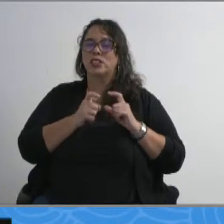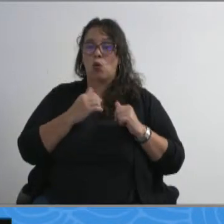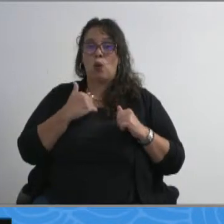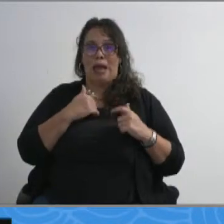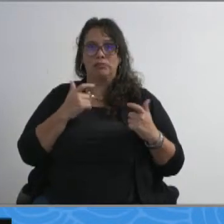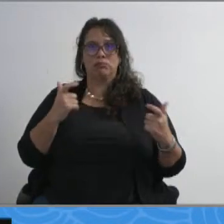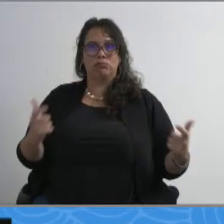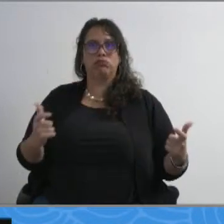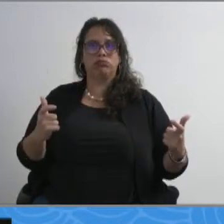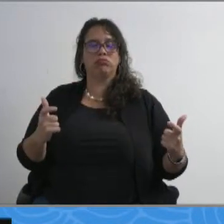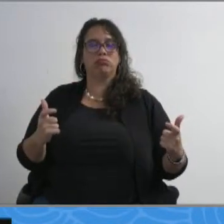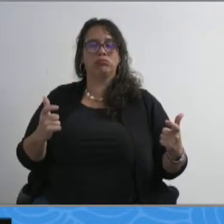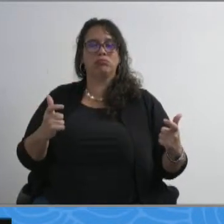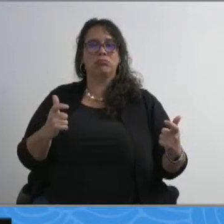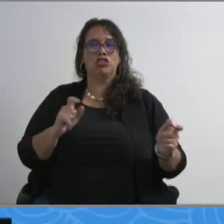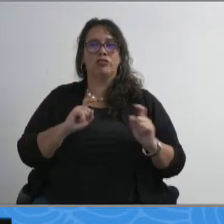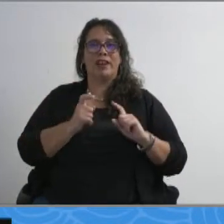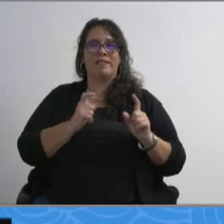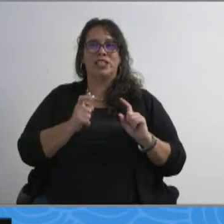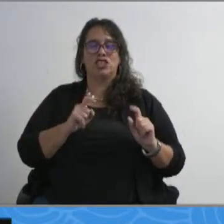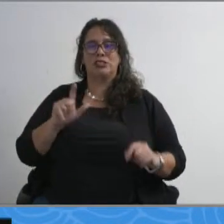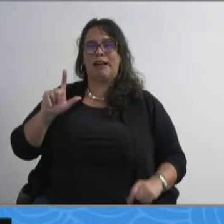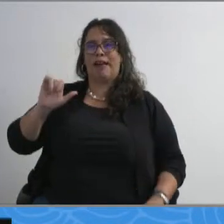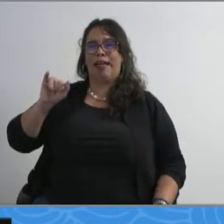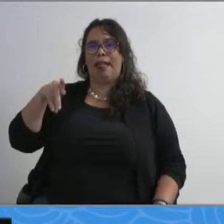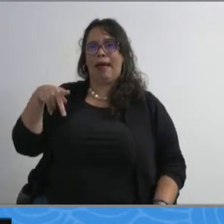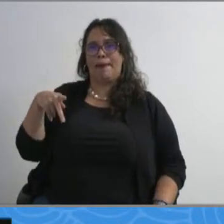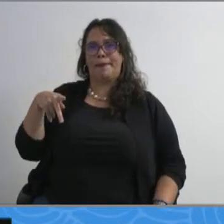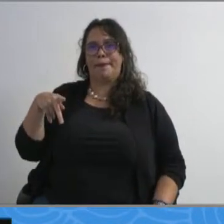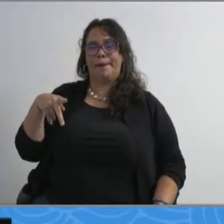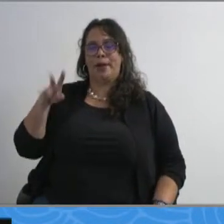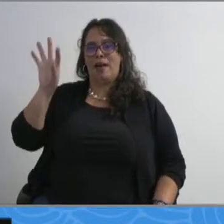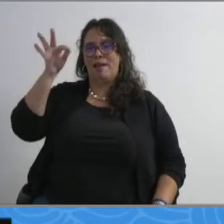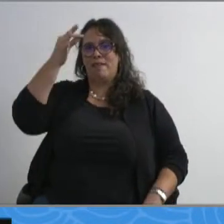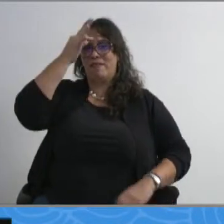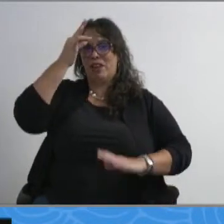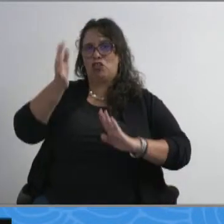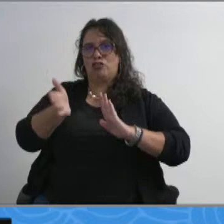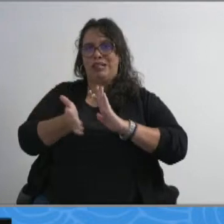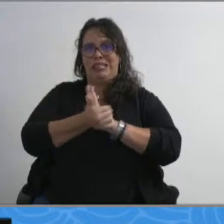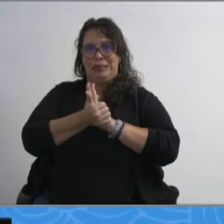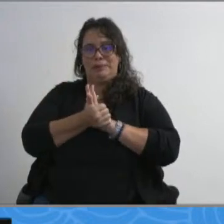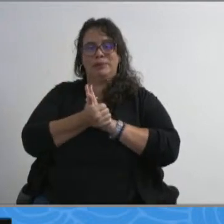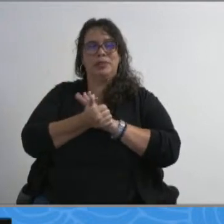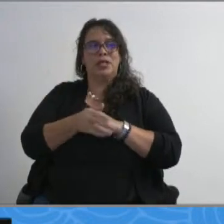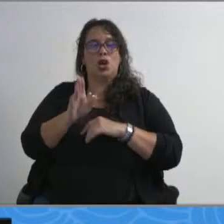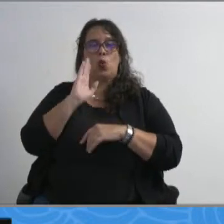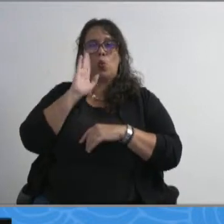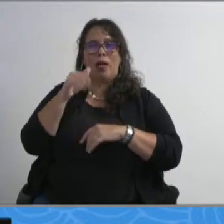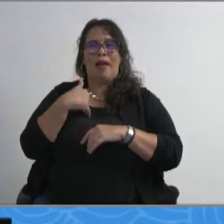in the LCAP Federal Addendum, and they're going to appear in four sections.